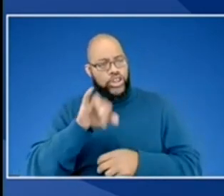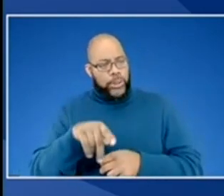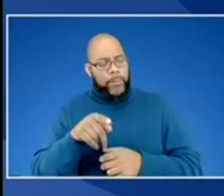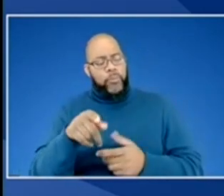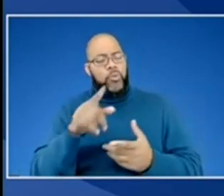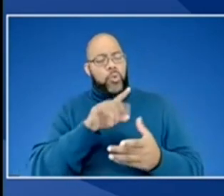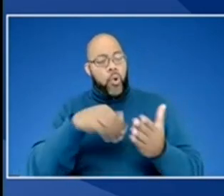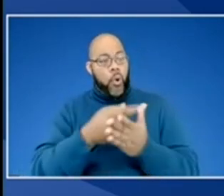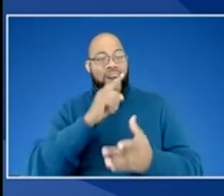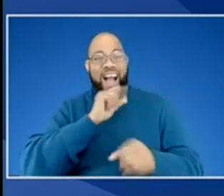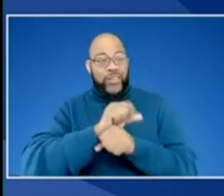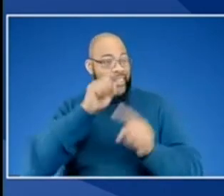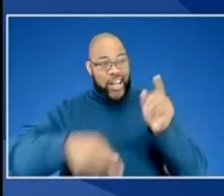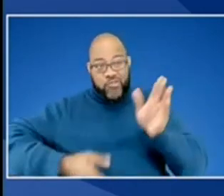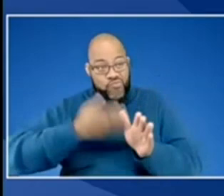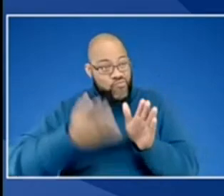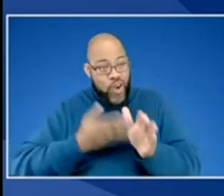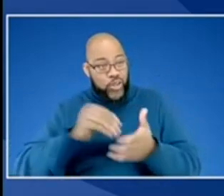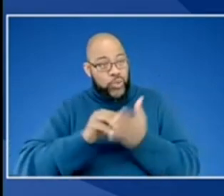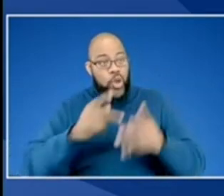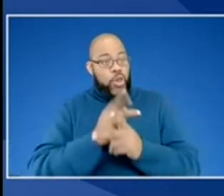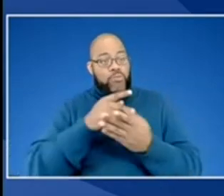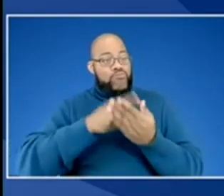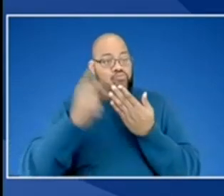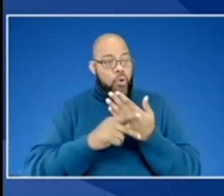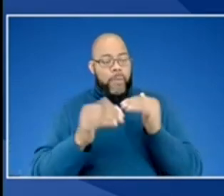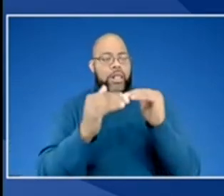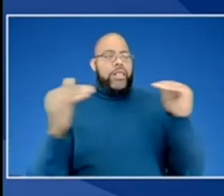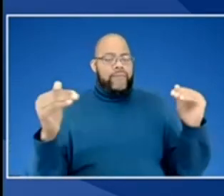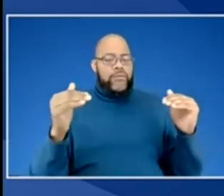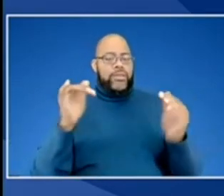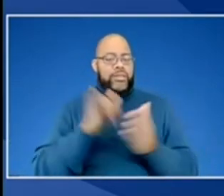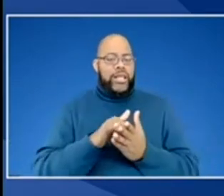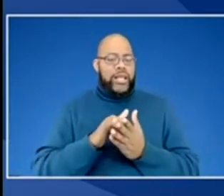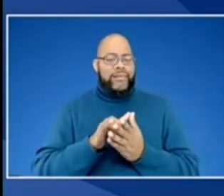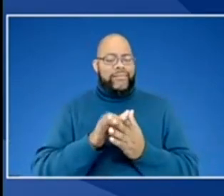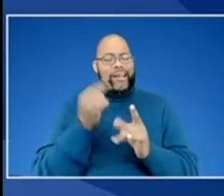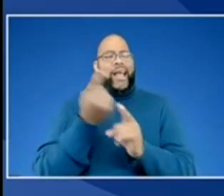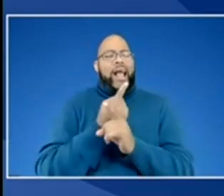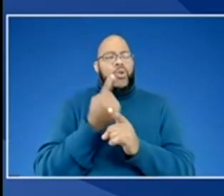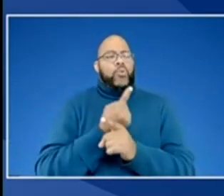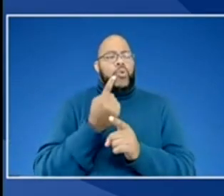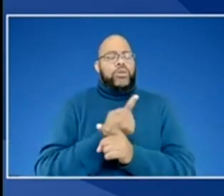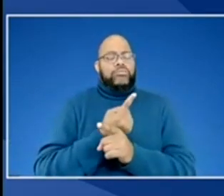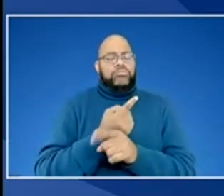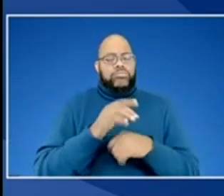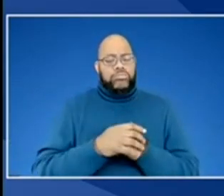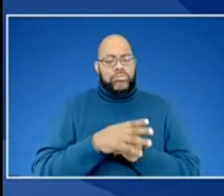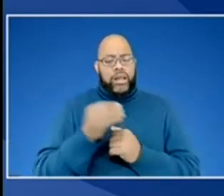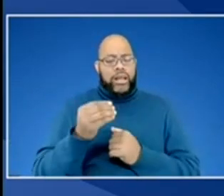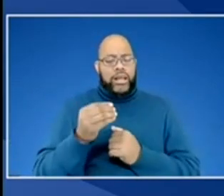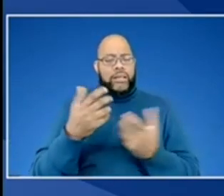can't run the student loan program at a level that is adequate and meets the needs of borrowers.